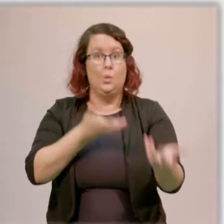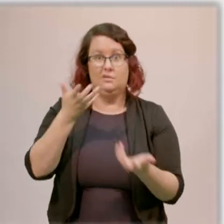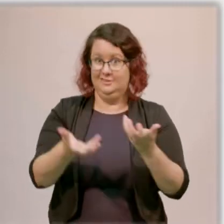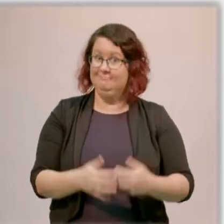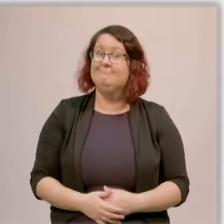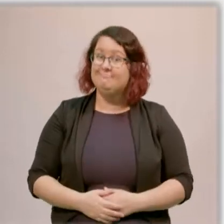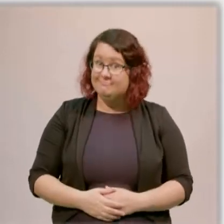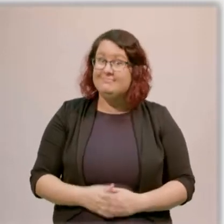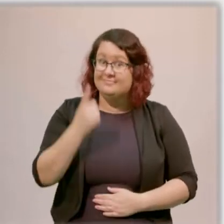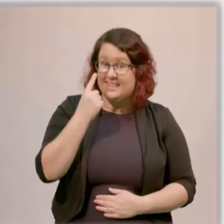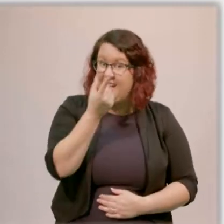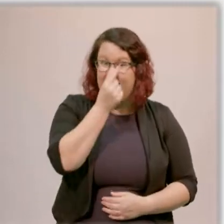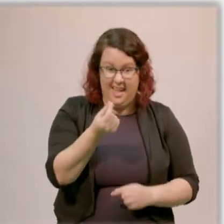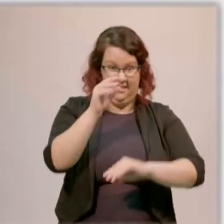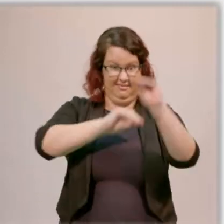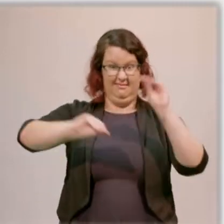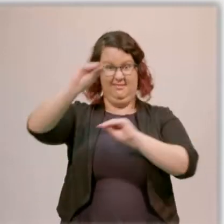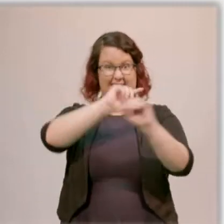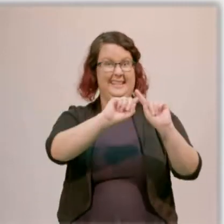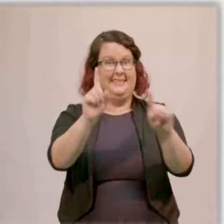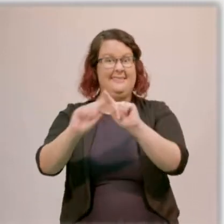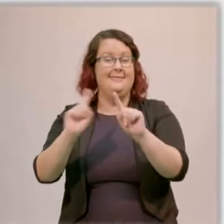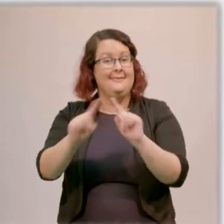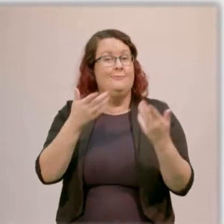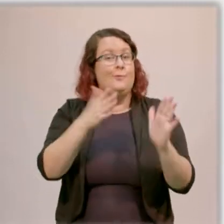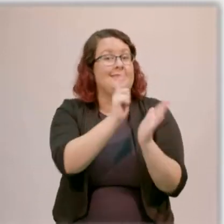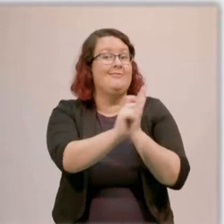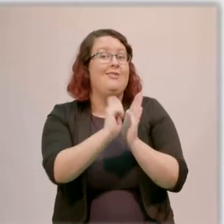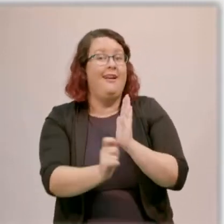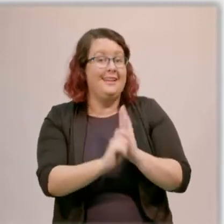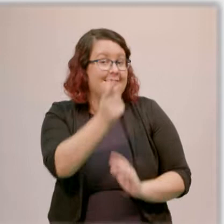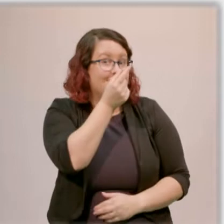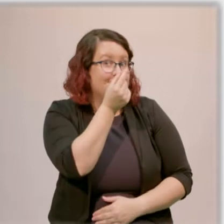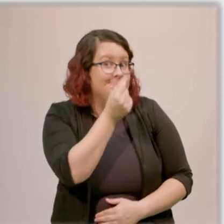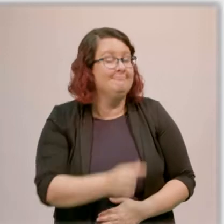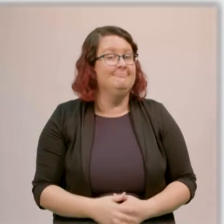Truly, the possibilities are endless.